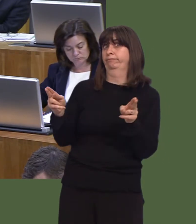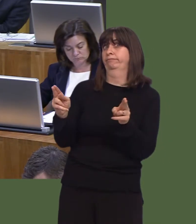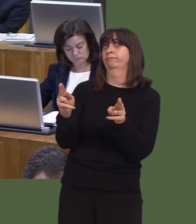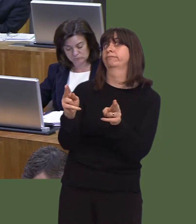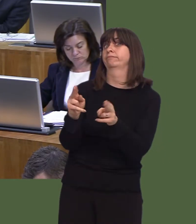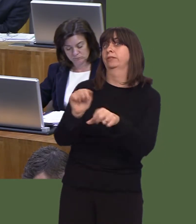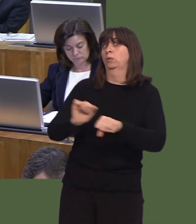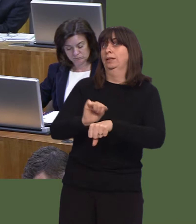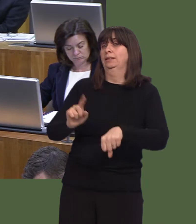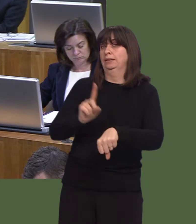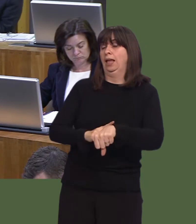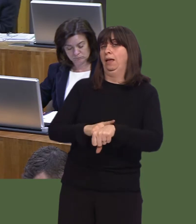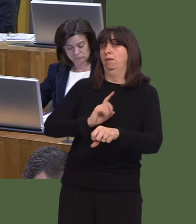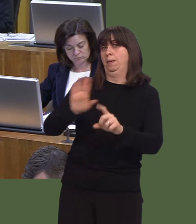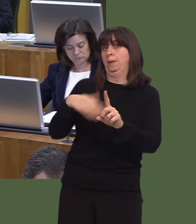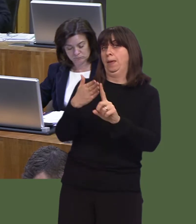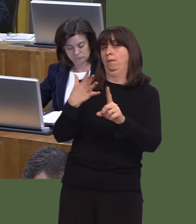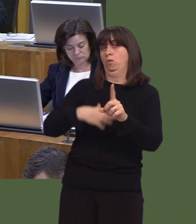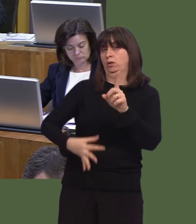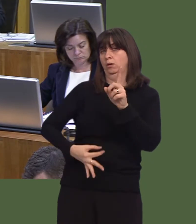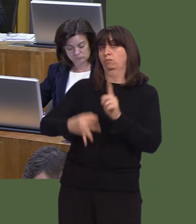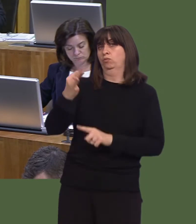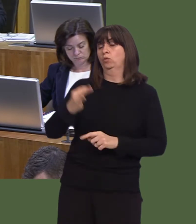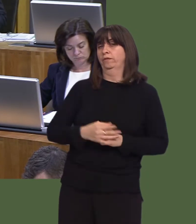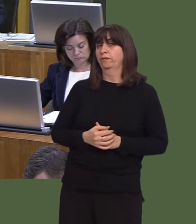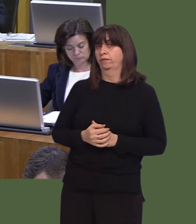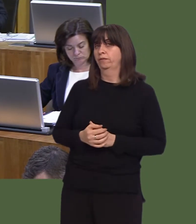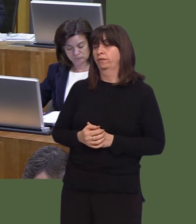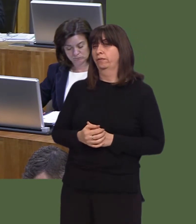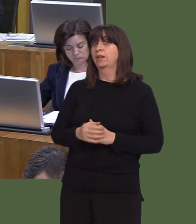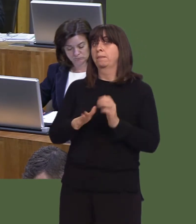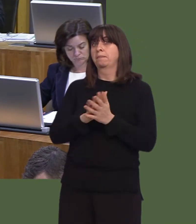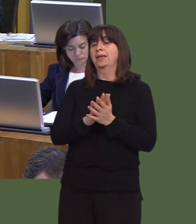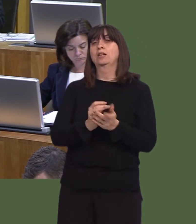on improving the outlook when it comes to referral-to-treatment times, and also in terms